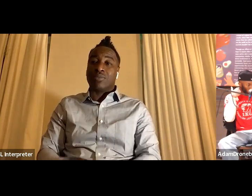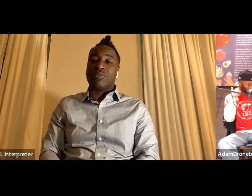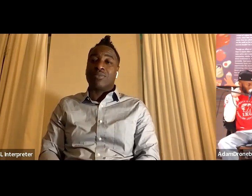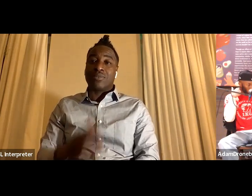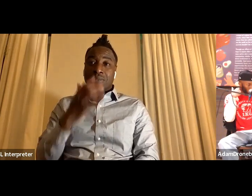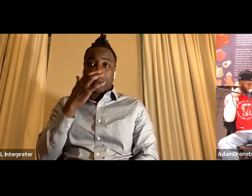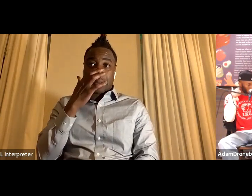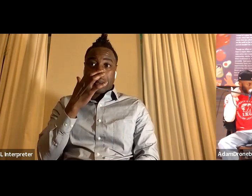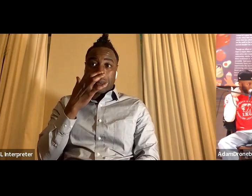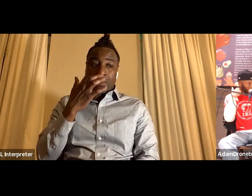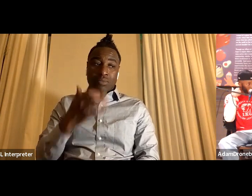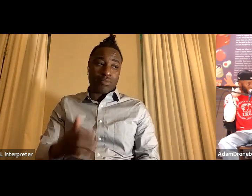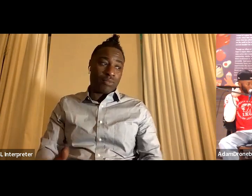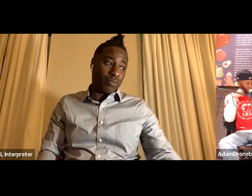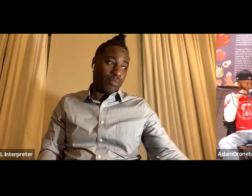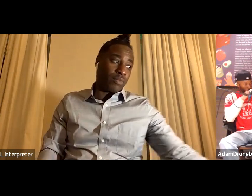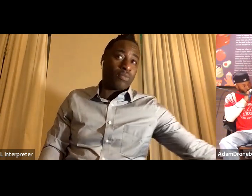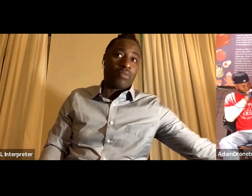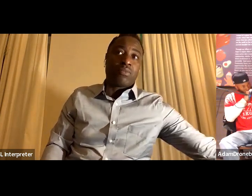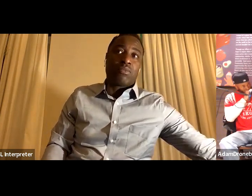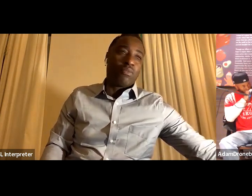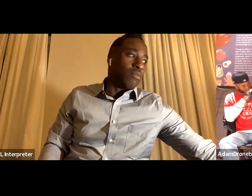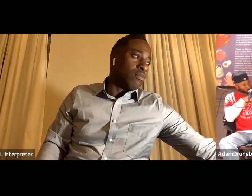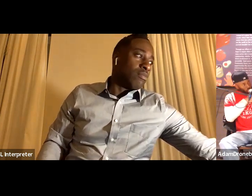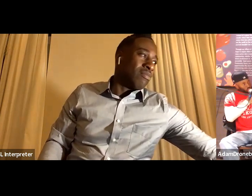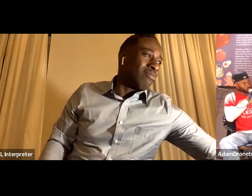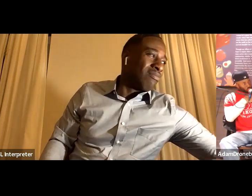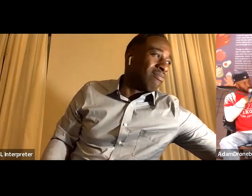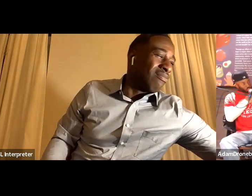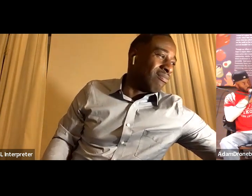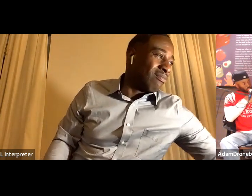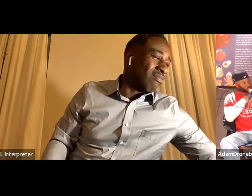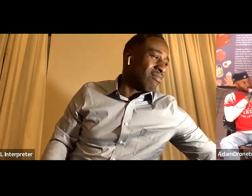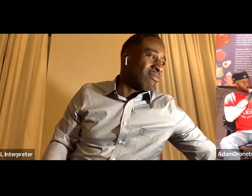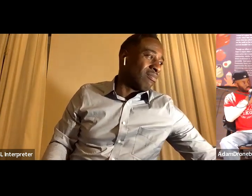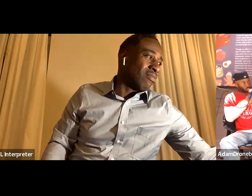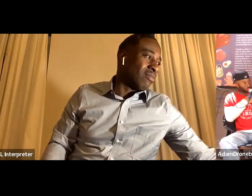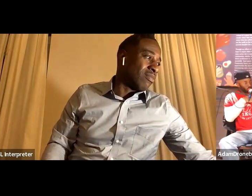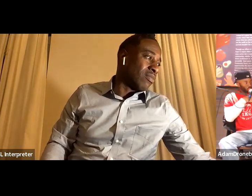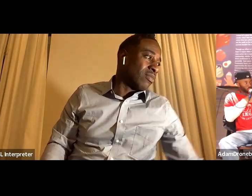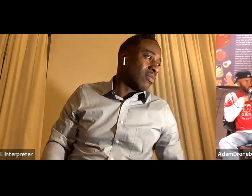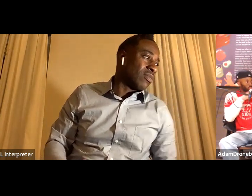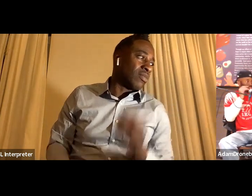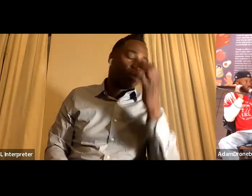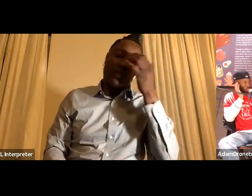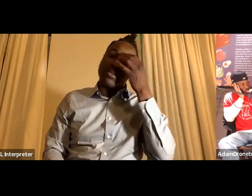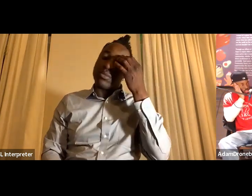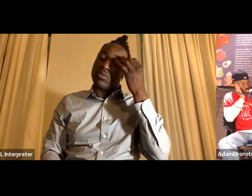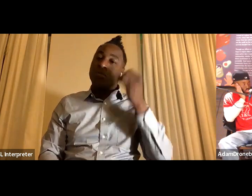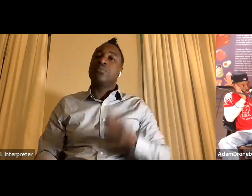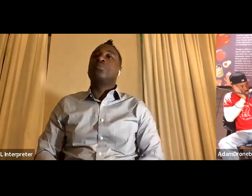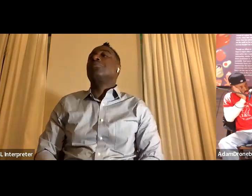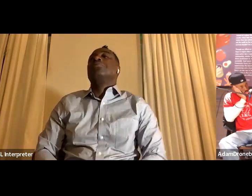I'm glad you actually brought that up because my next question is, as artists in the community,